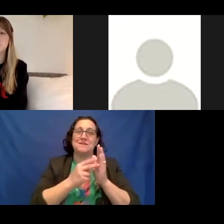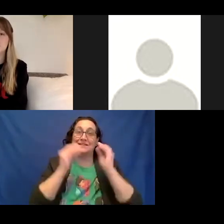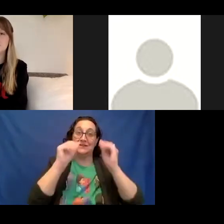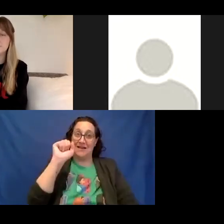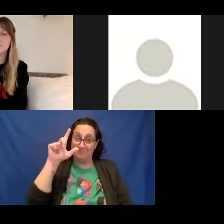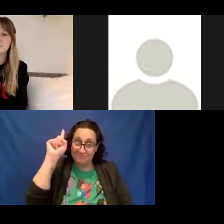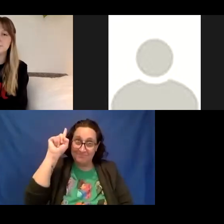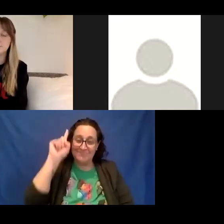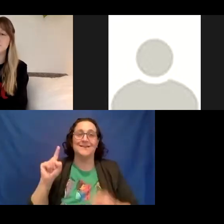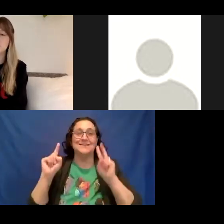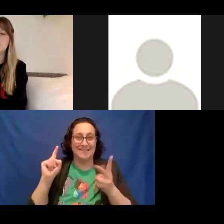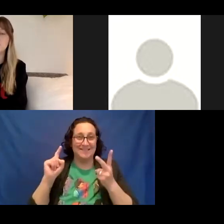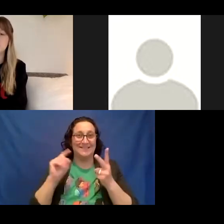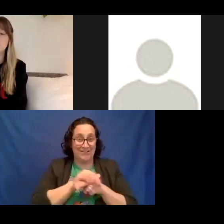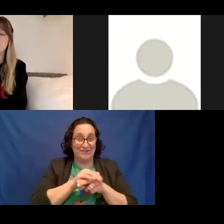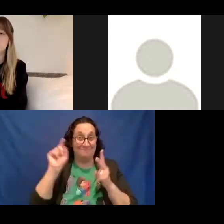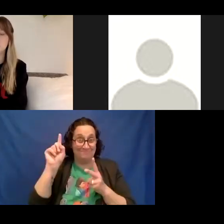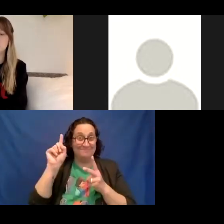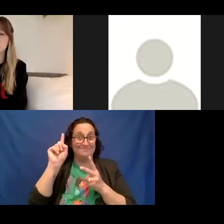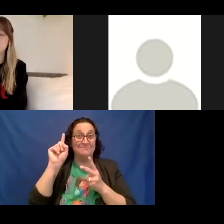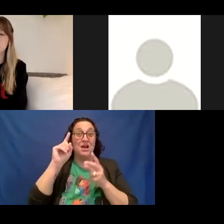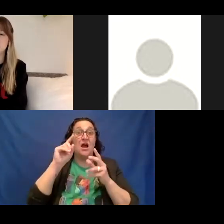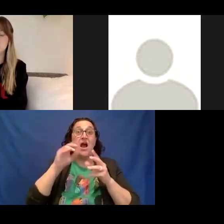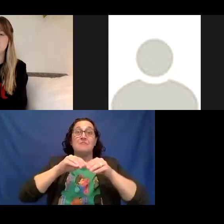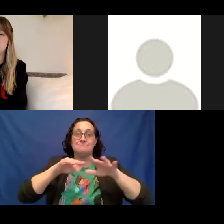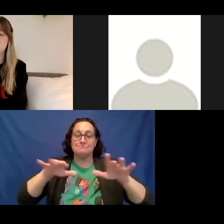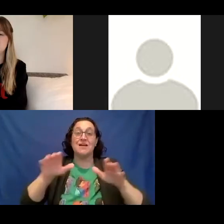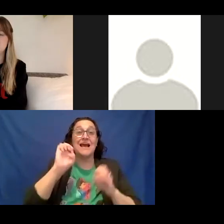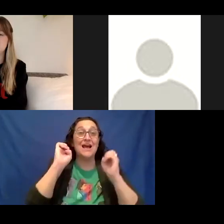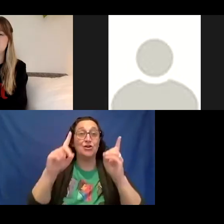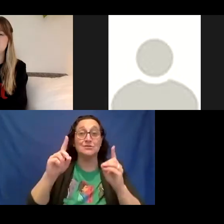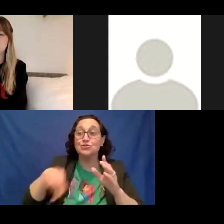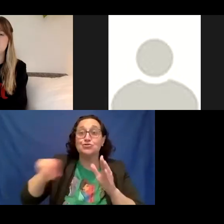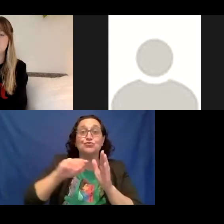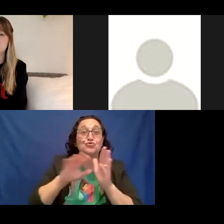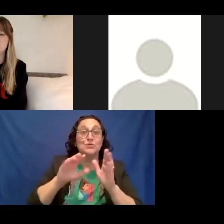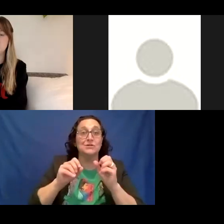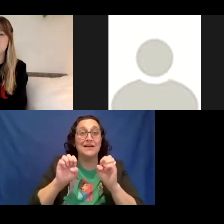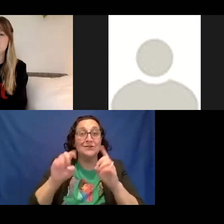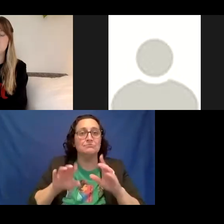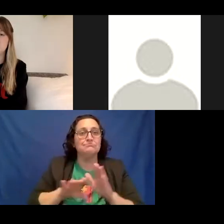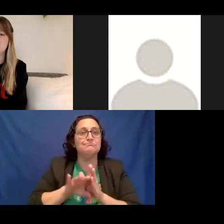and so this signed exact English then started to phase out and education shifted over more